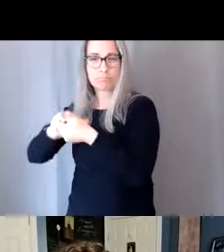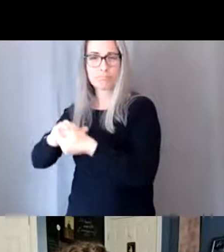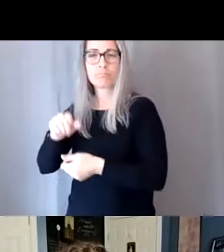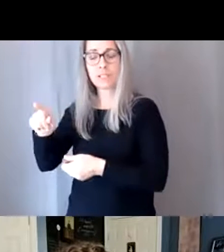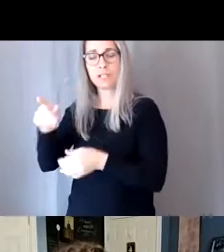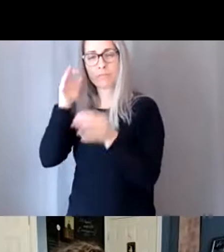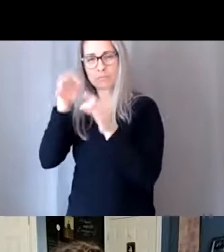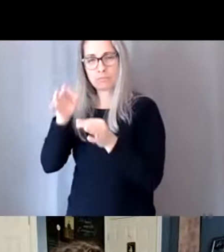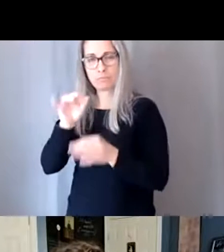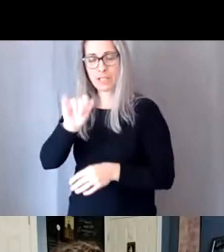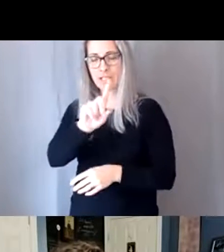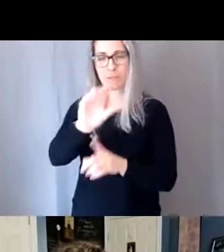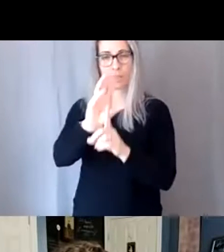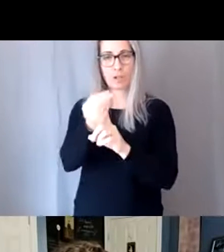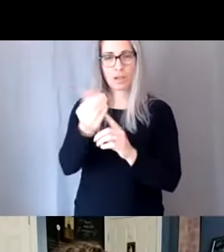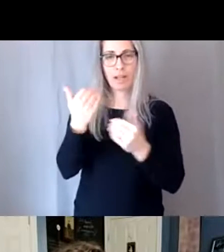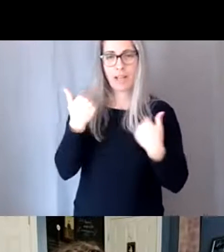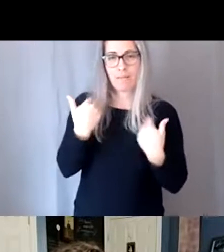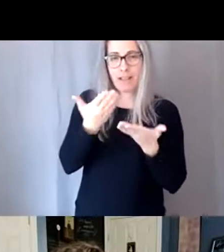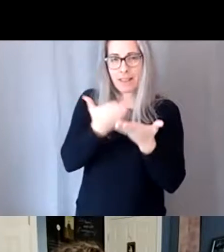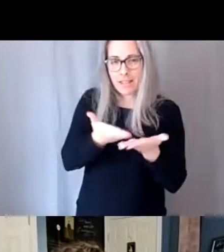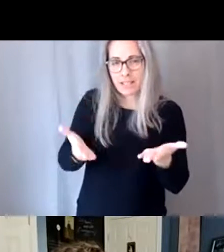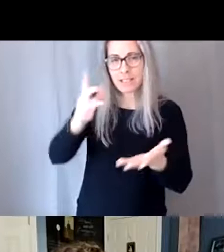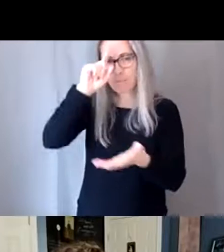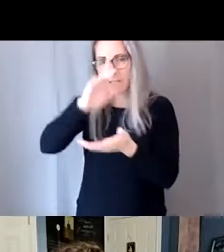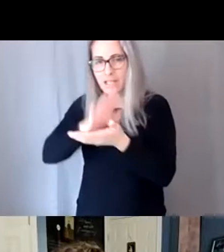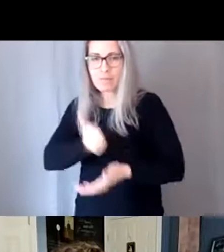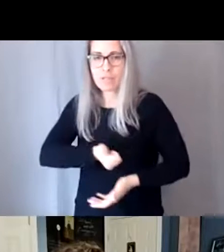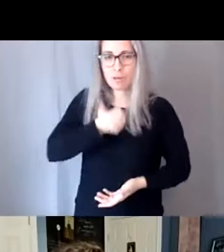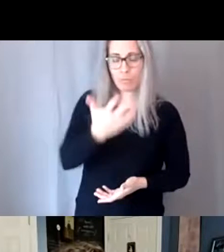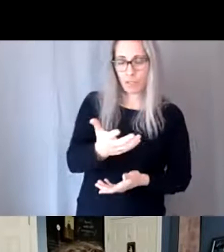a set of artifacts beliefs expressions created by disabled people ourselves to